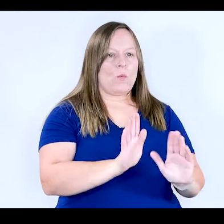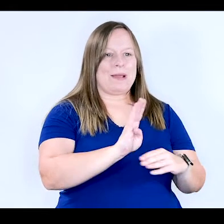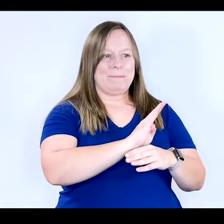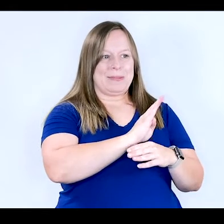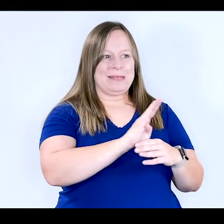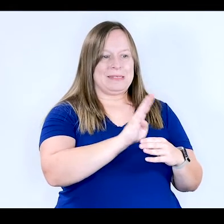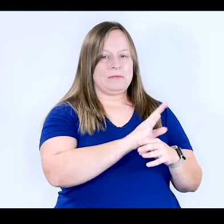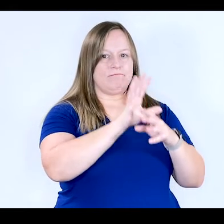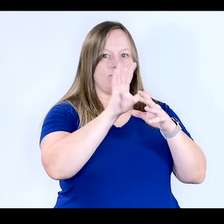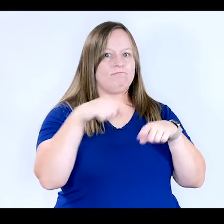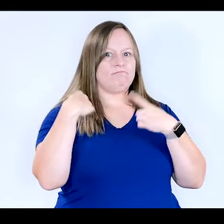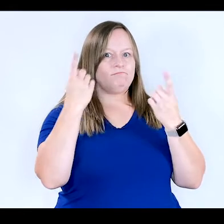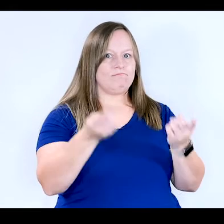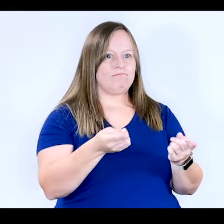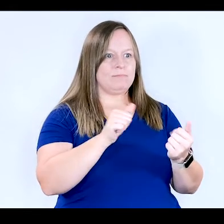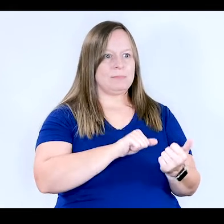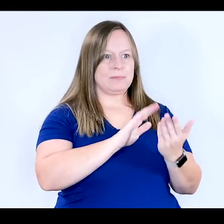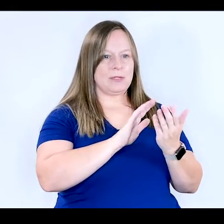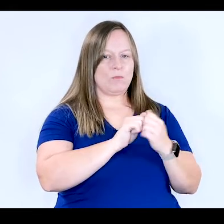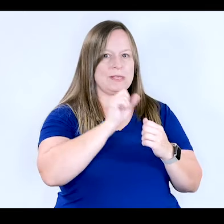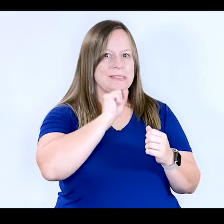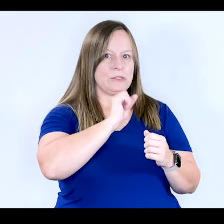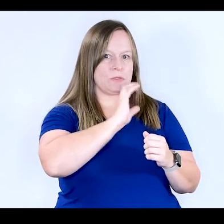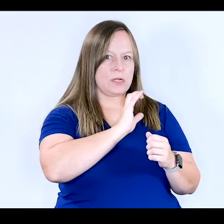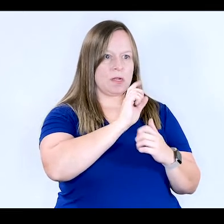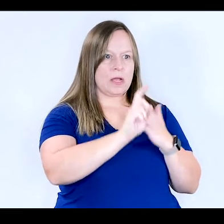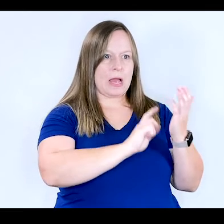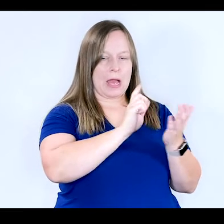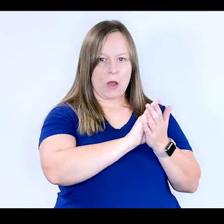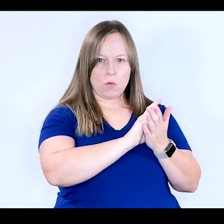businesses traditionally have dealt with with the senior citizen,